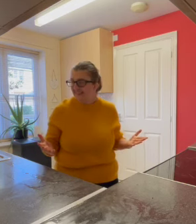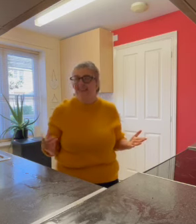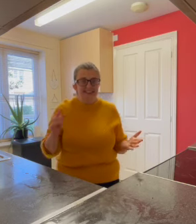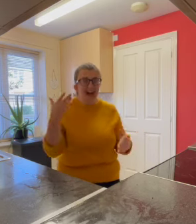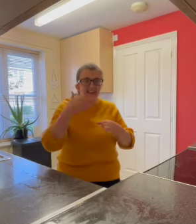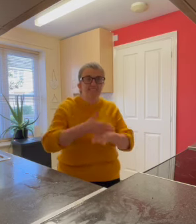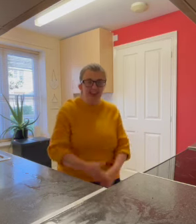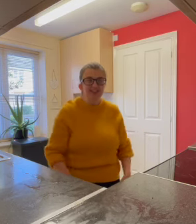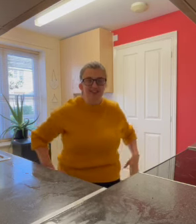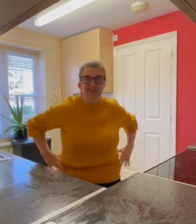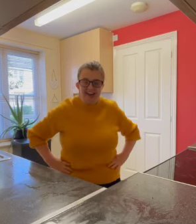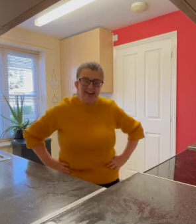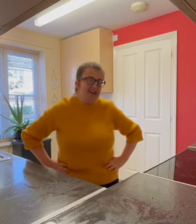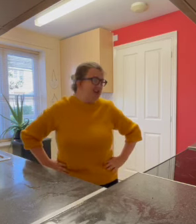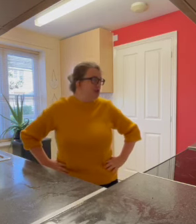isn't that lot of effort.